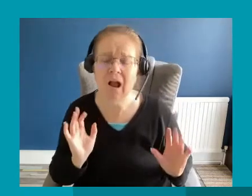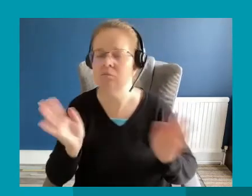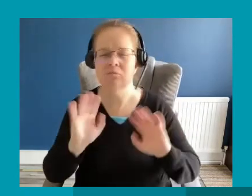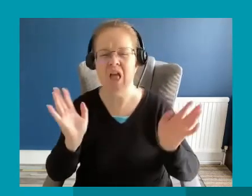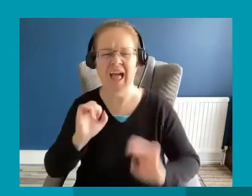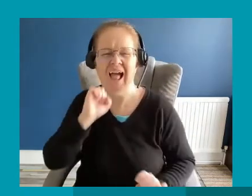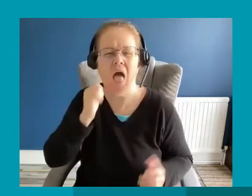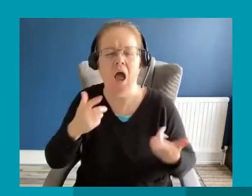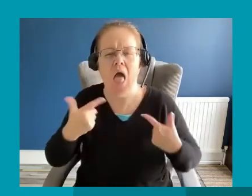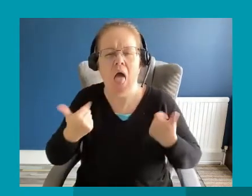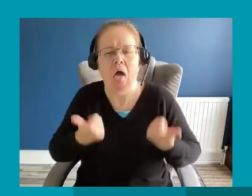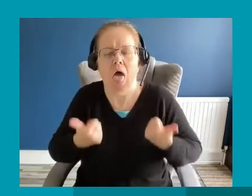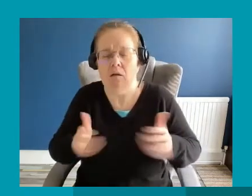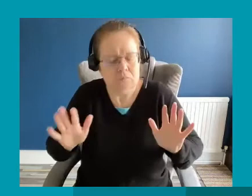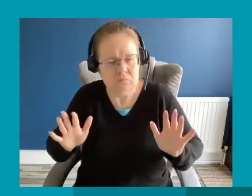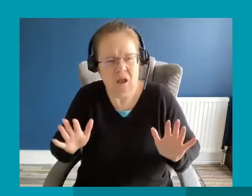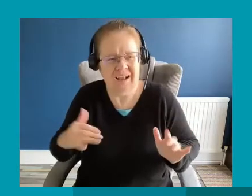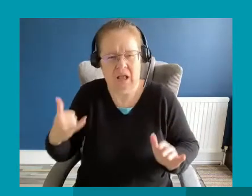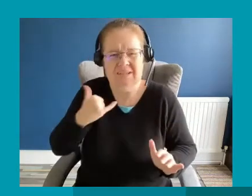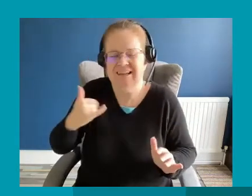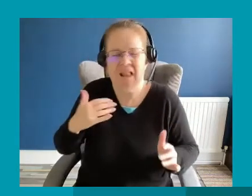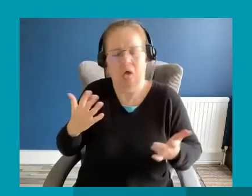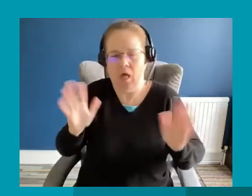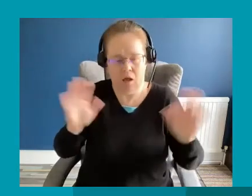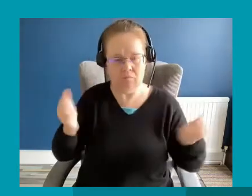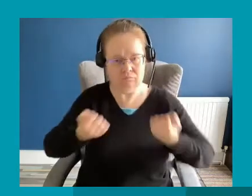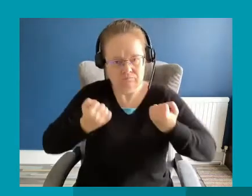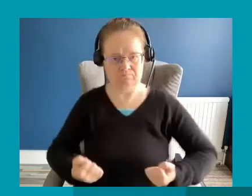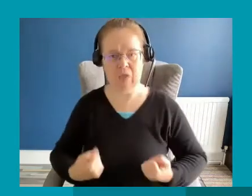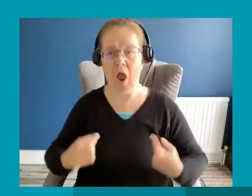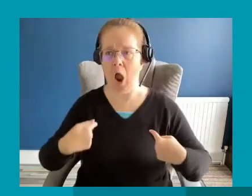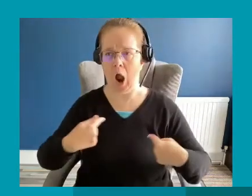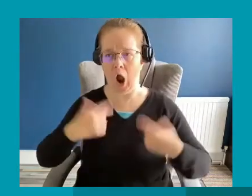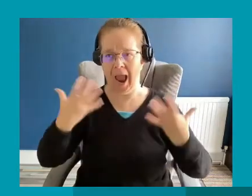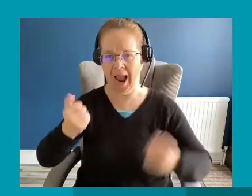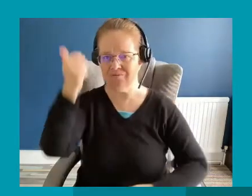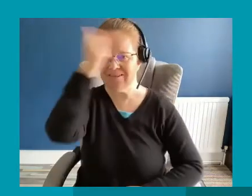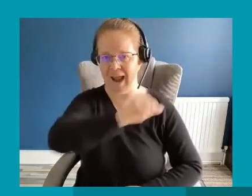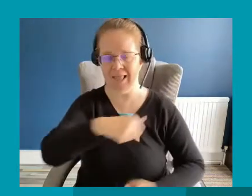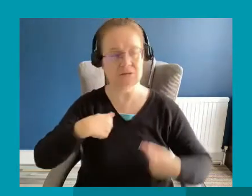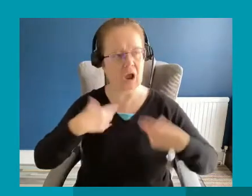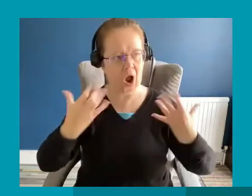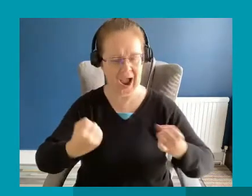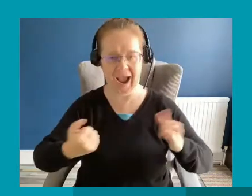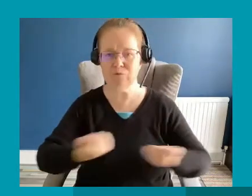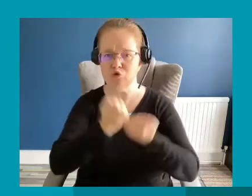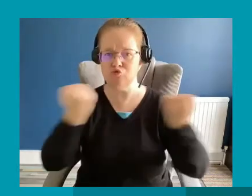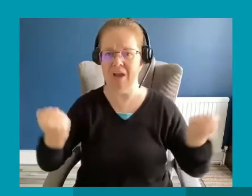always look at it thinking these are the talents and the strengths that I have. Here is how I will be able to do this.